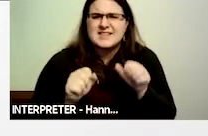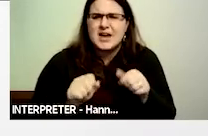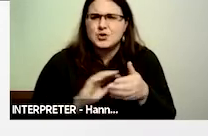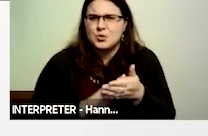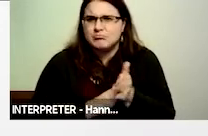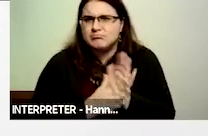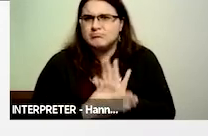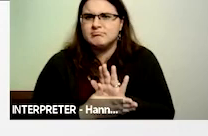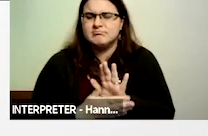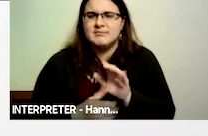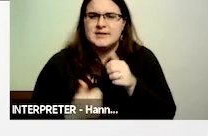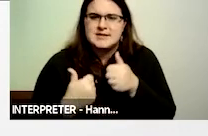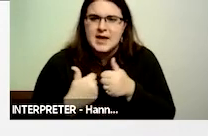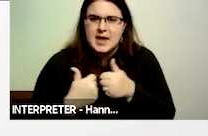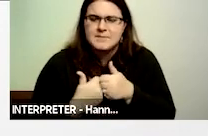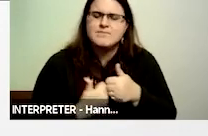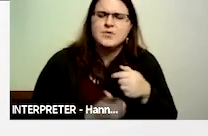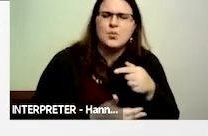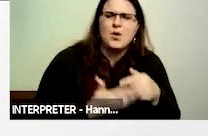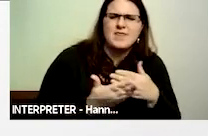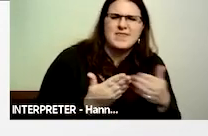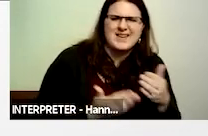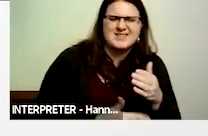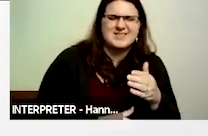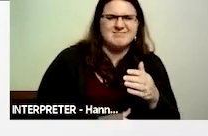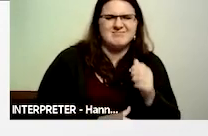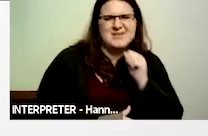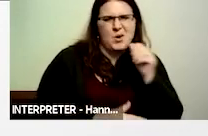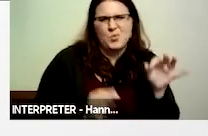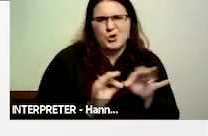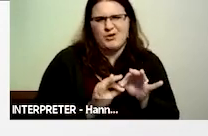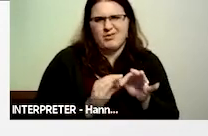would you not game a phi and I think we can open the discussion around that and I am interested